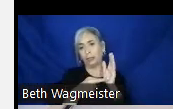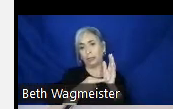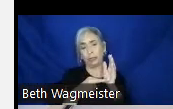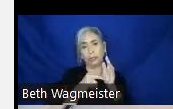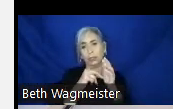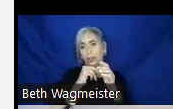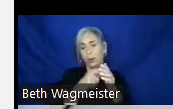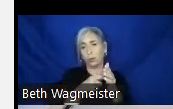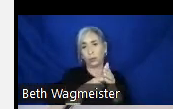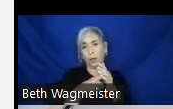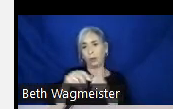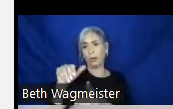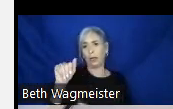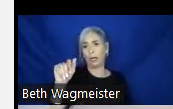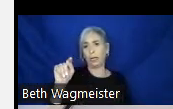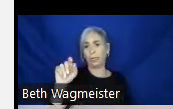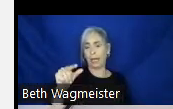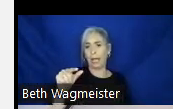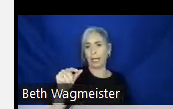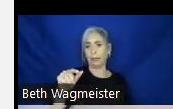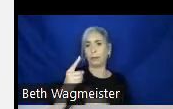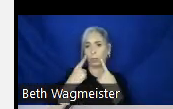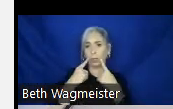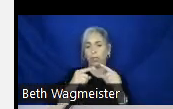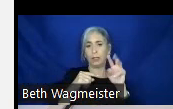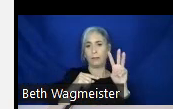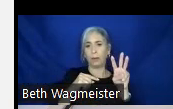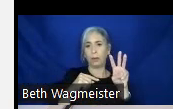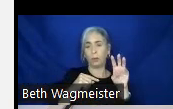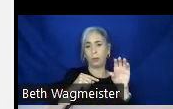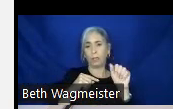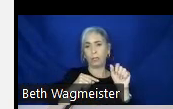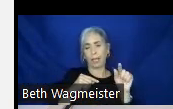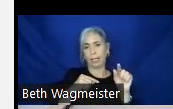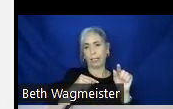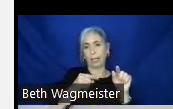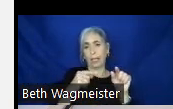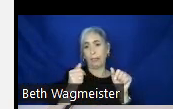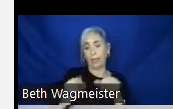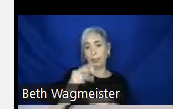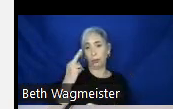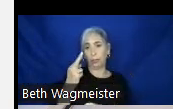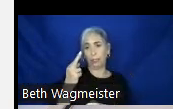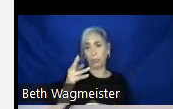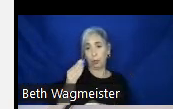and ATAG is a gray way to achieve WCAG. For this reason, do you know anyone that is using ATAG as